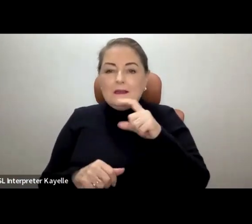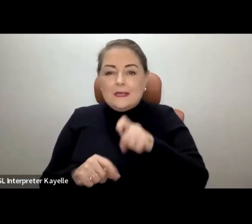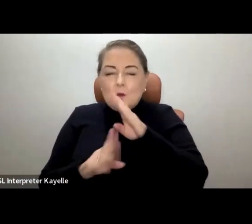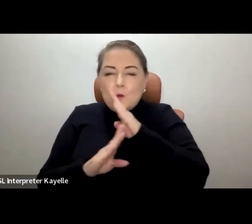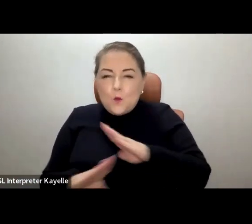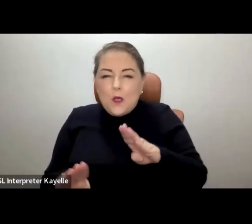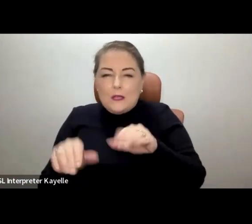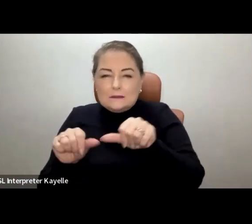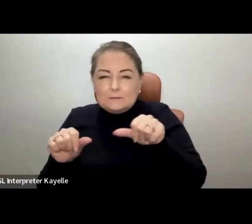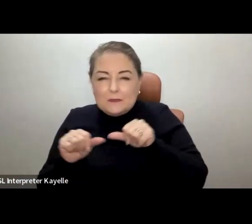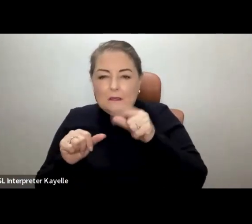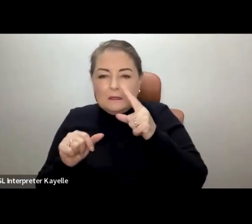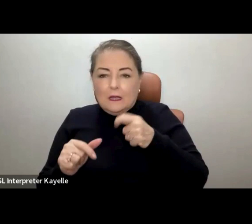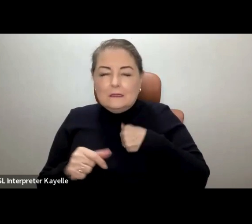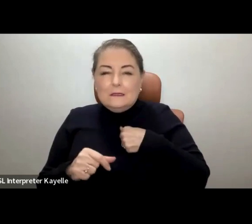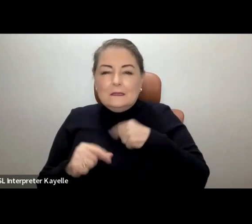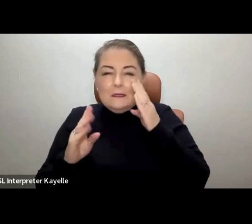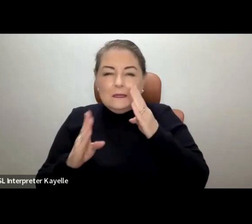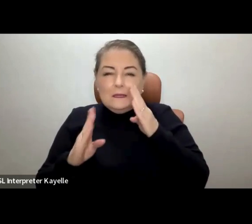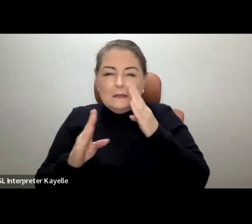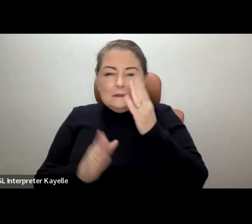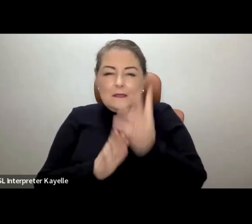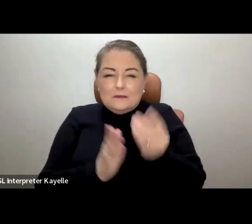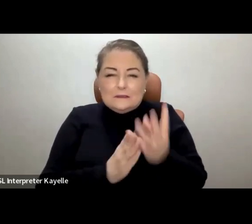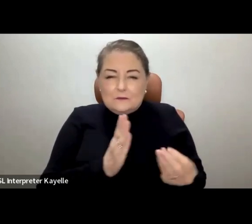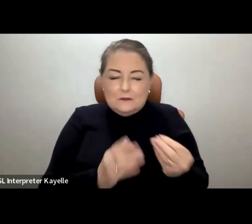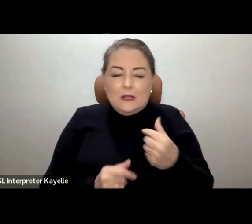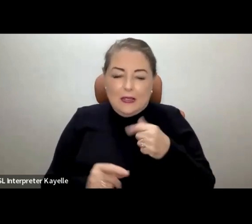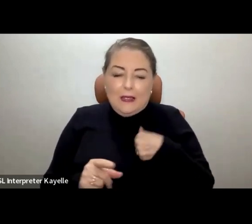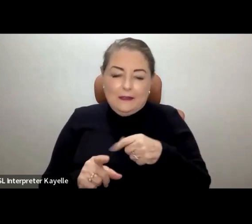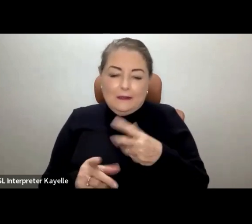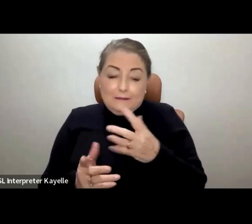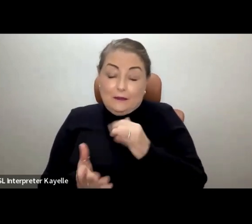of my attention deficit, which was also helpful. But having